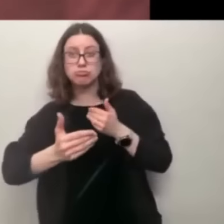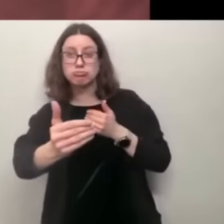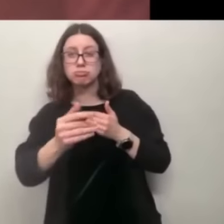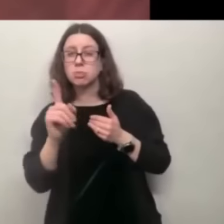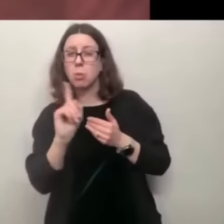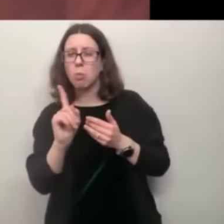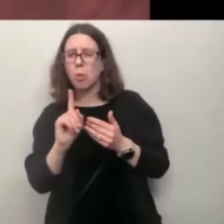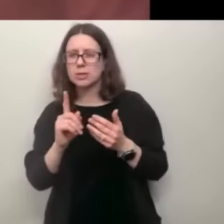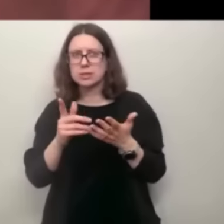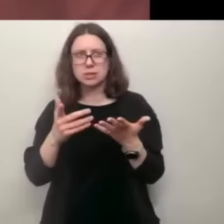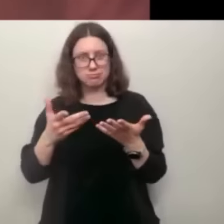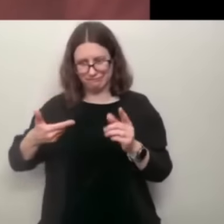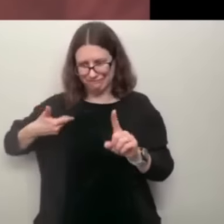Thank you very much for your time,